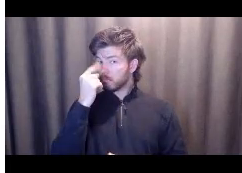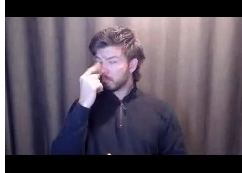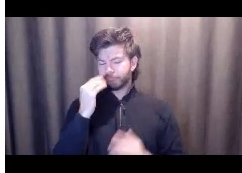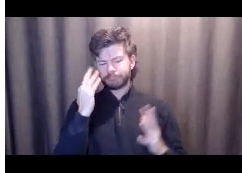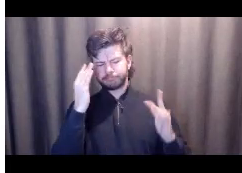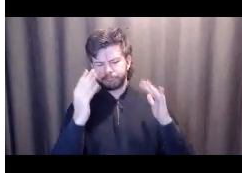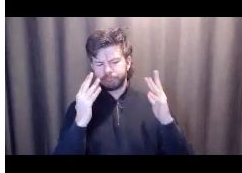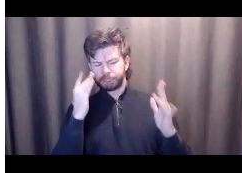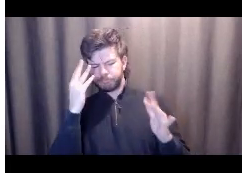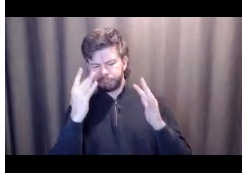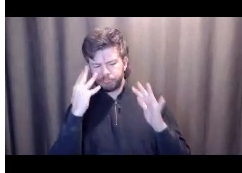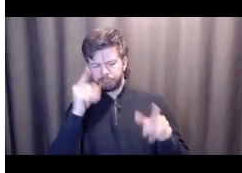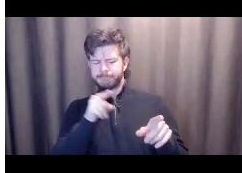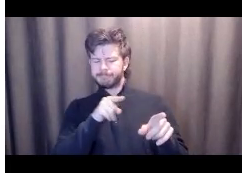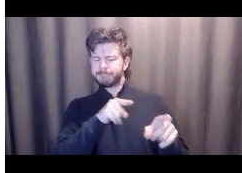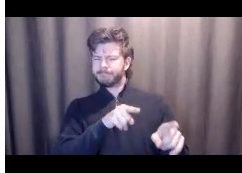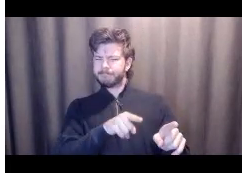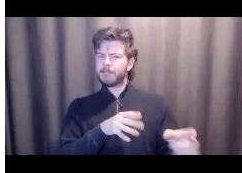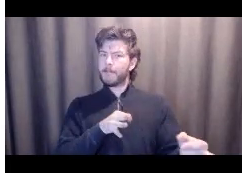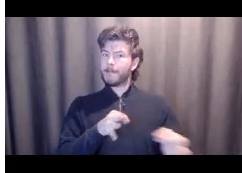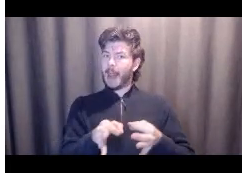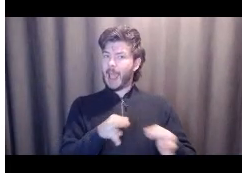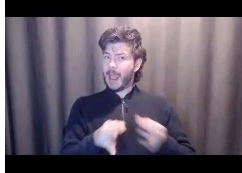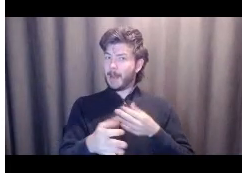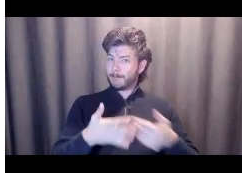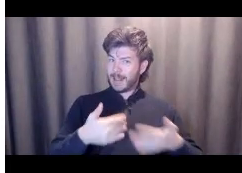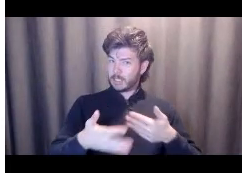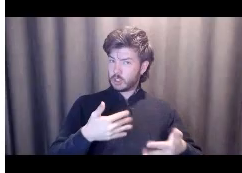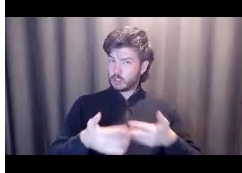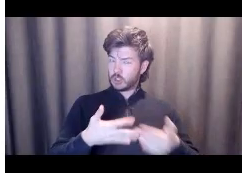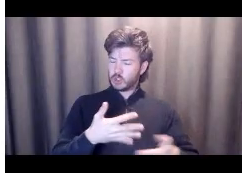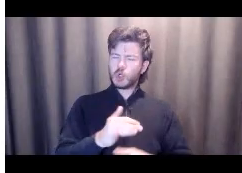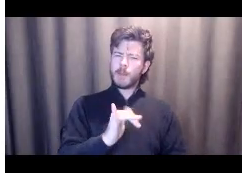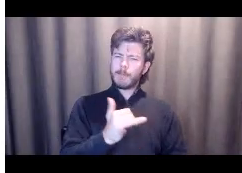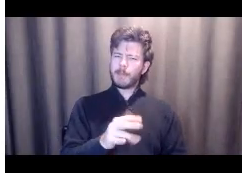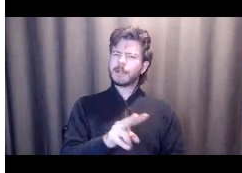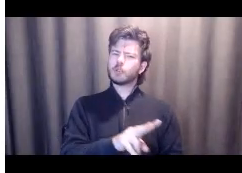plan management type if a person is unlikely to